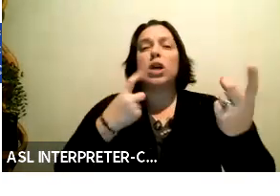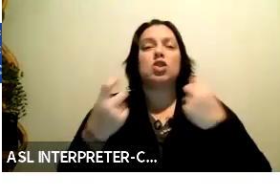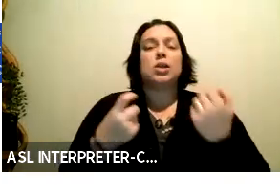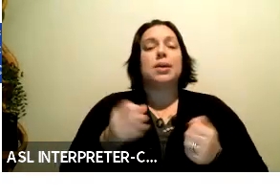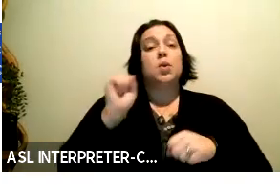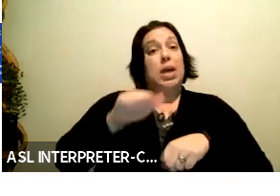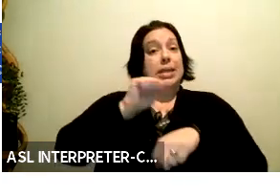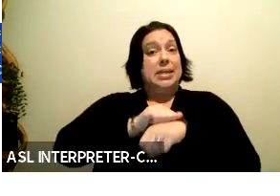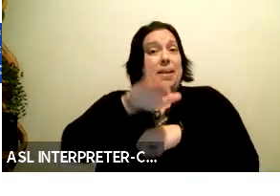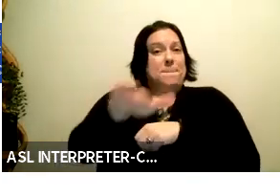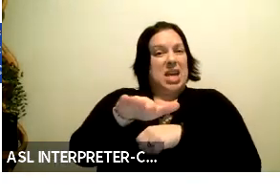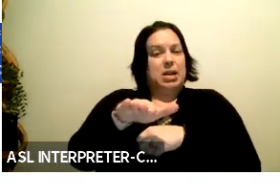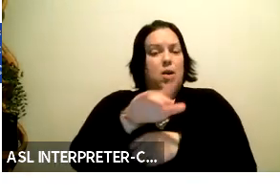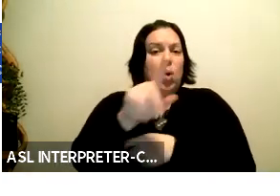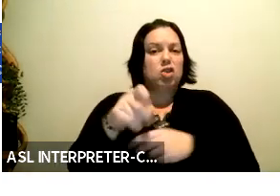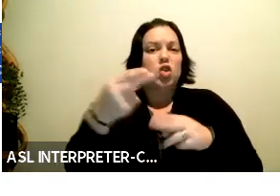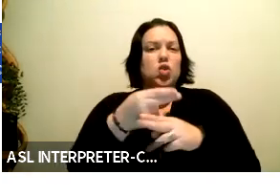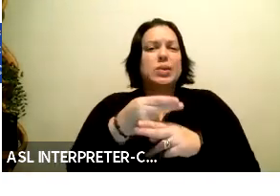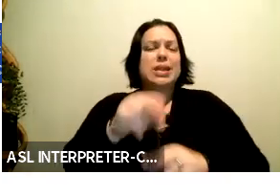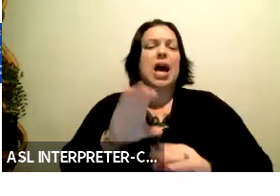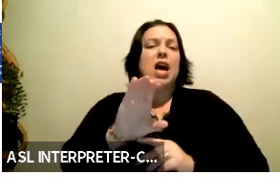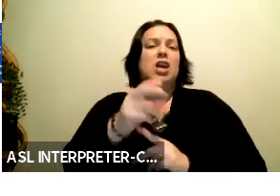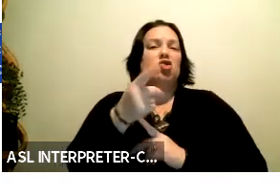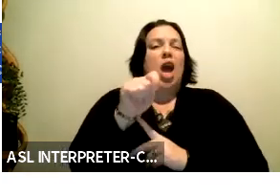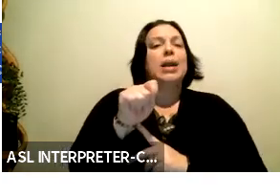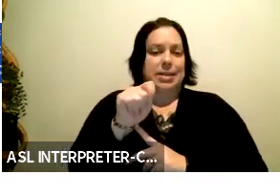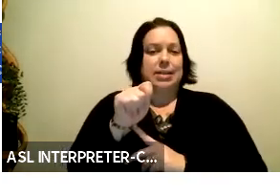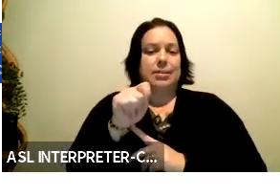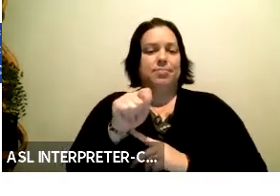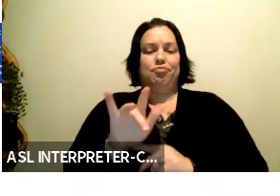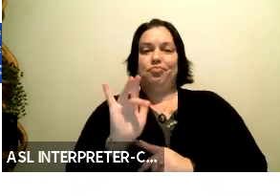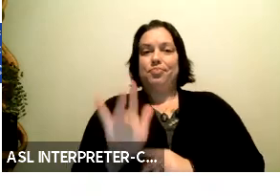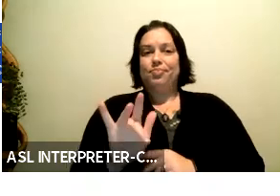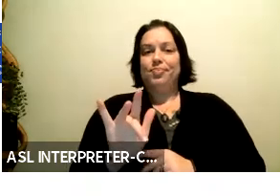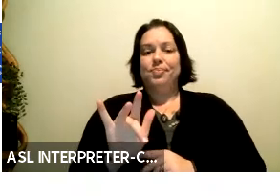questions using the chat area in the webinar platform. The speakers and I will address